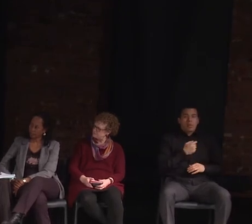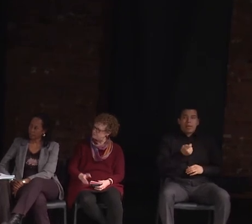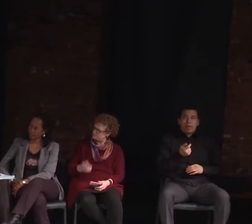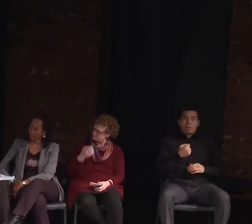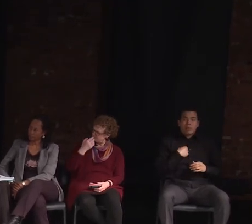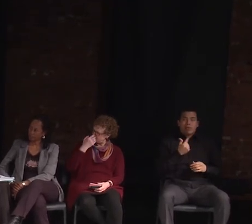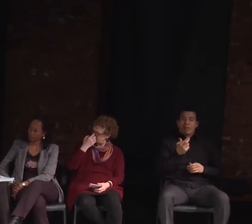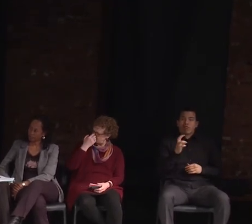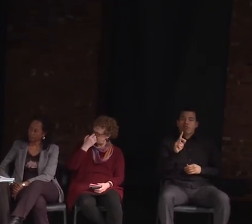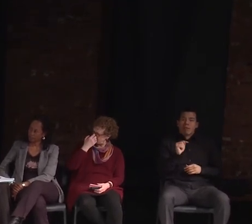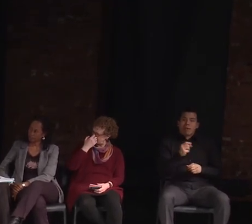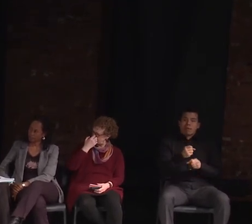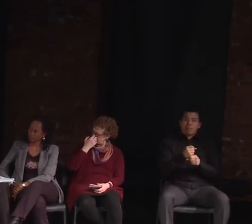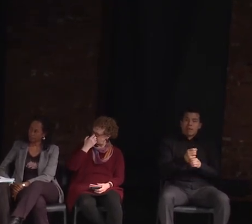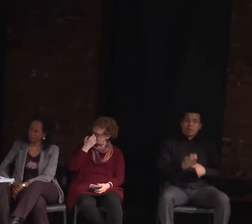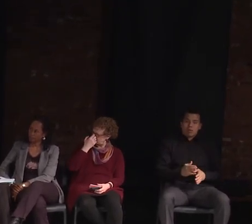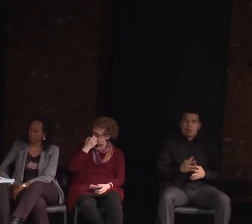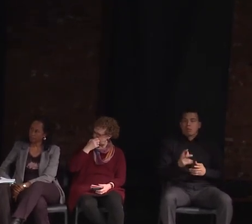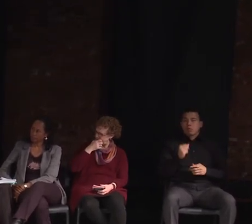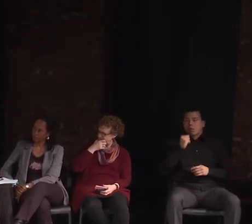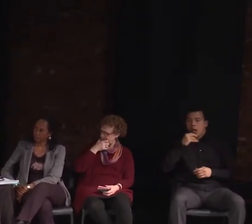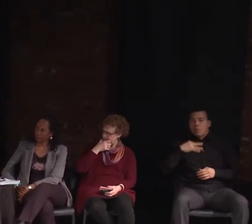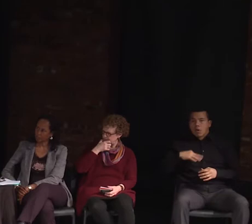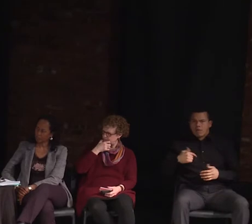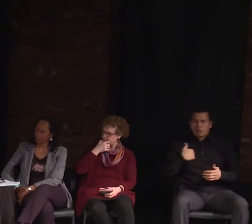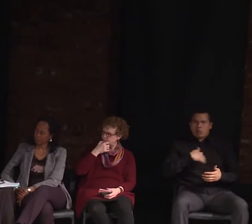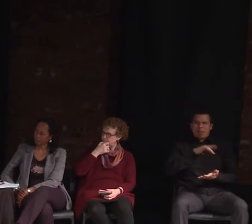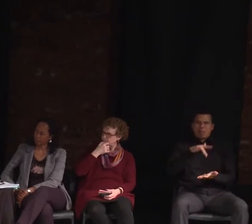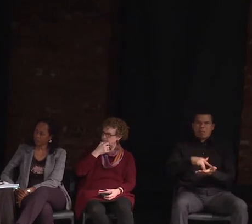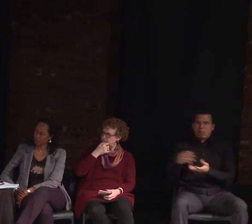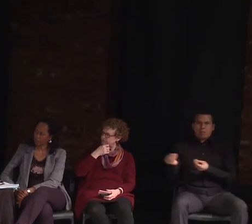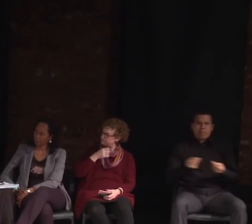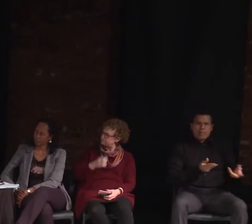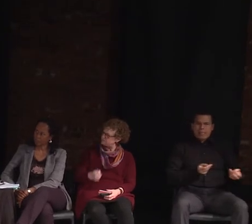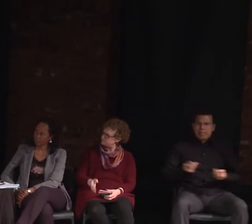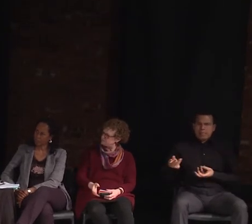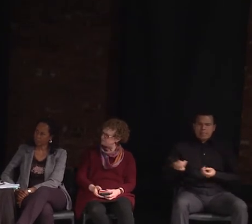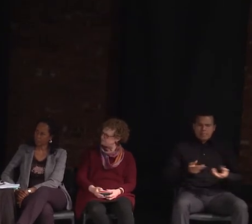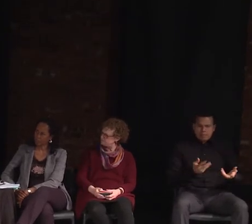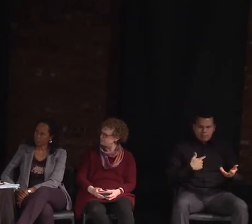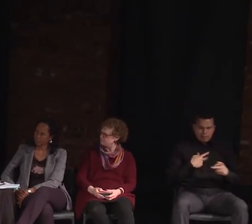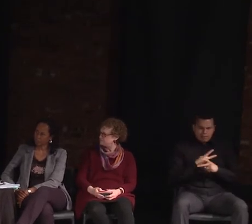and nonprofits and we think a lot about, how do we move structures? How do we move systems?